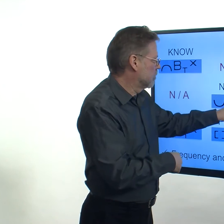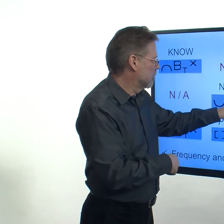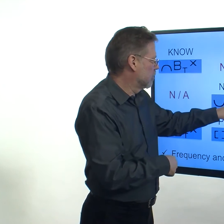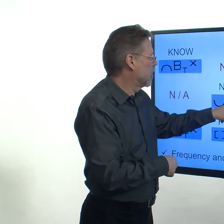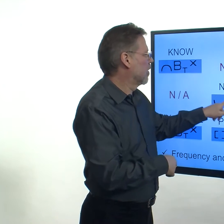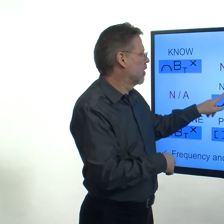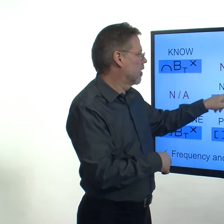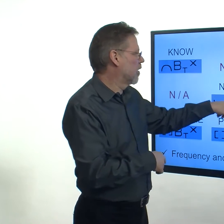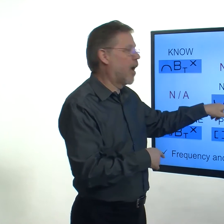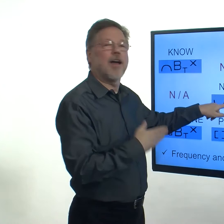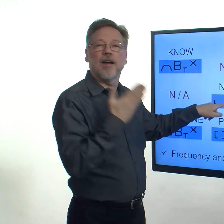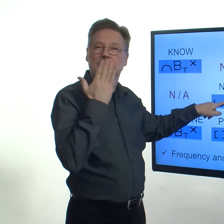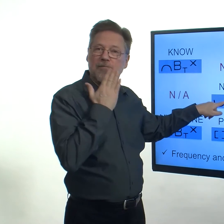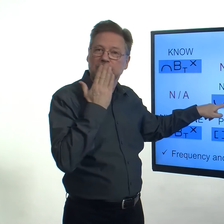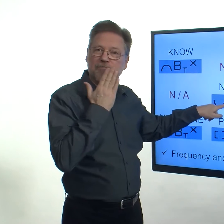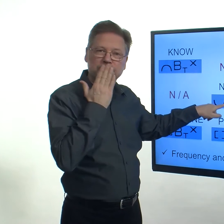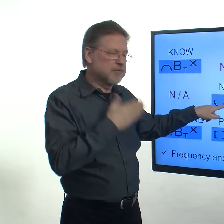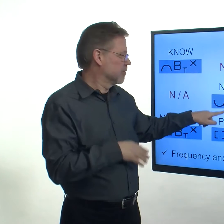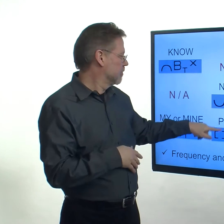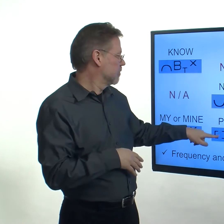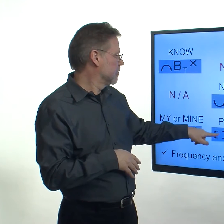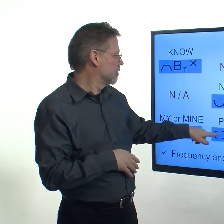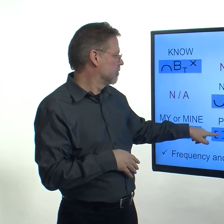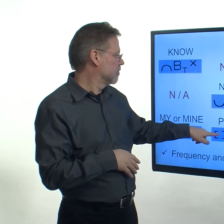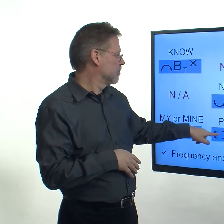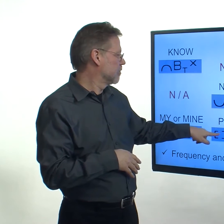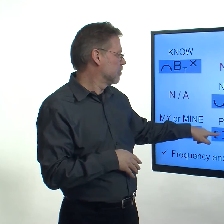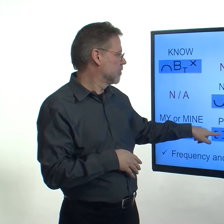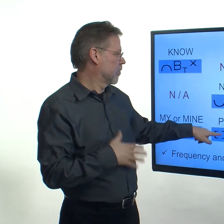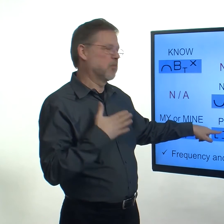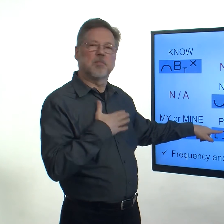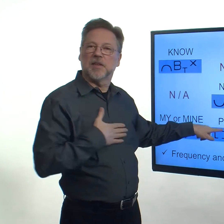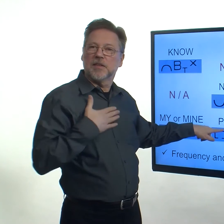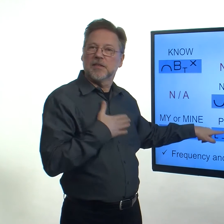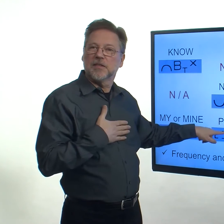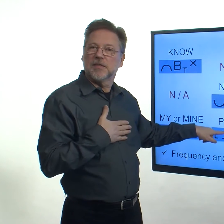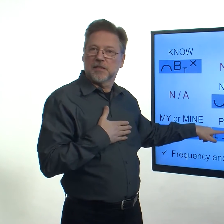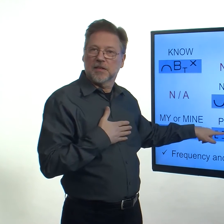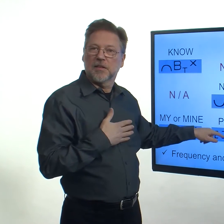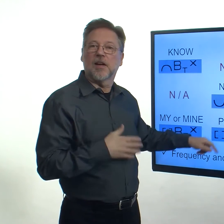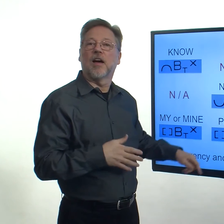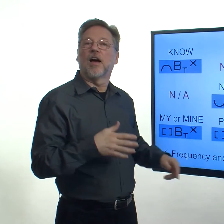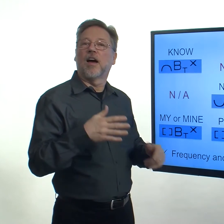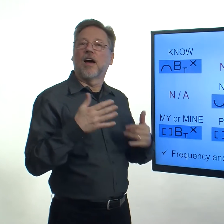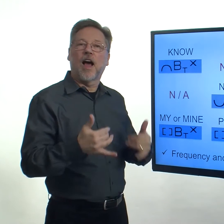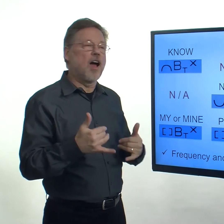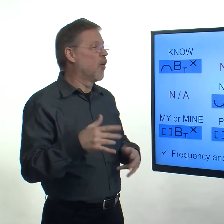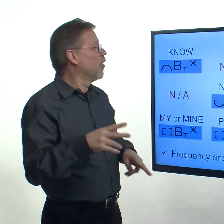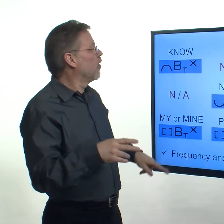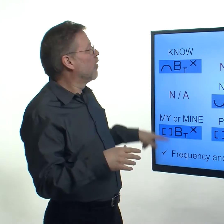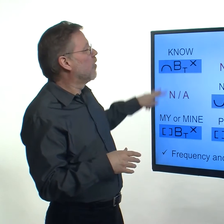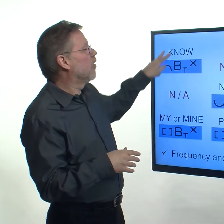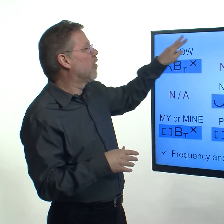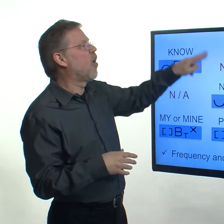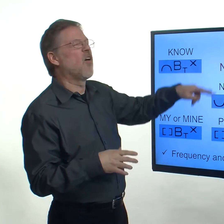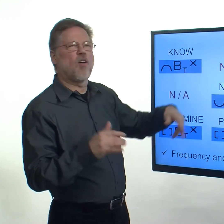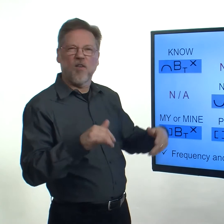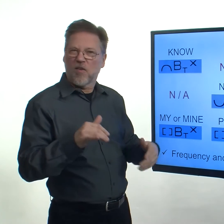you each form. Here’s the form of (NAPKIN) and (PLEASE). Now, looking at this, you can